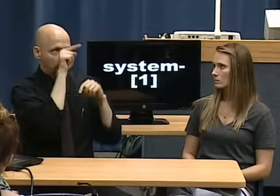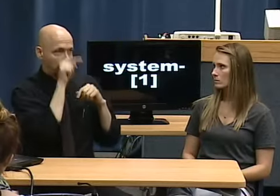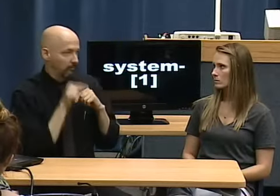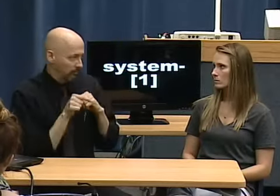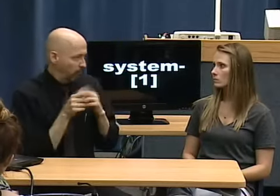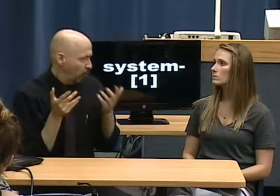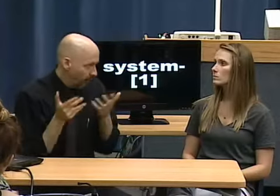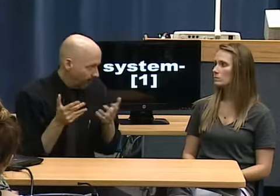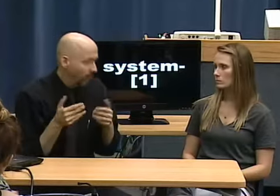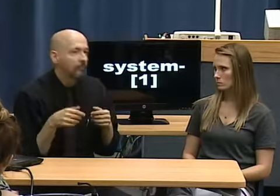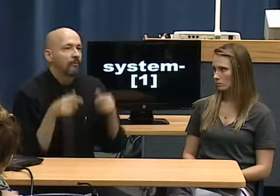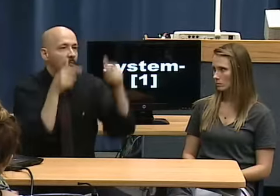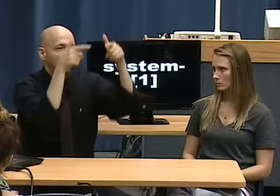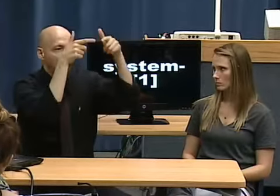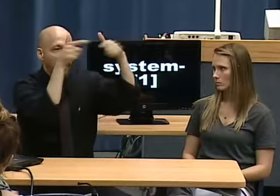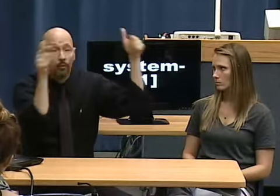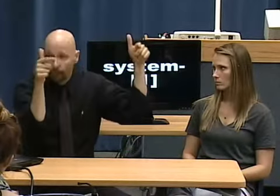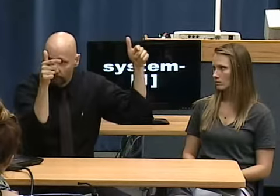of different things. Of what? Language.